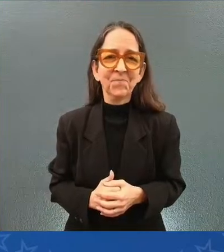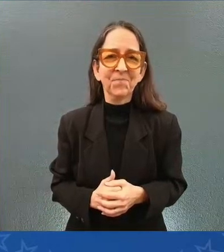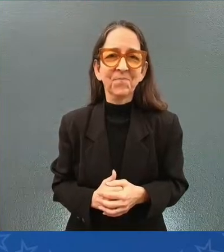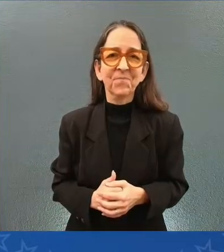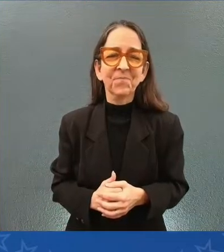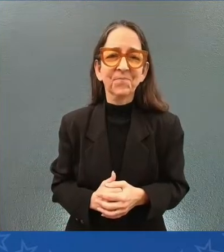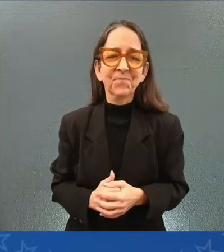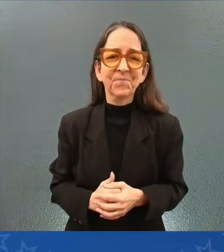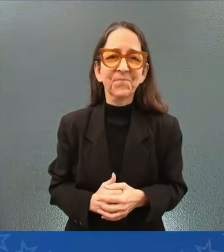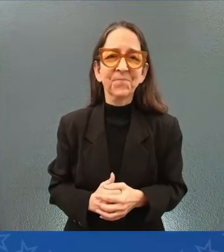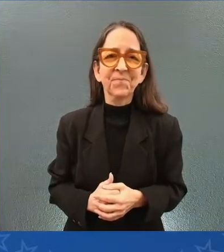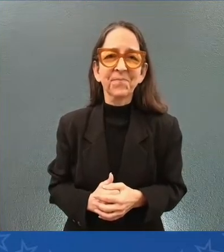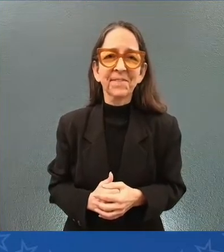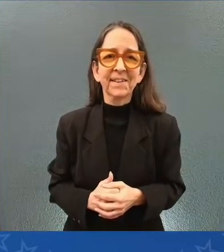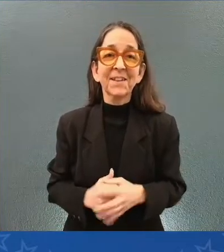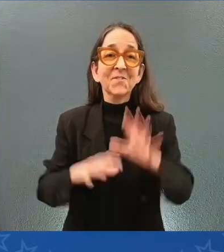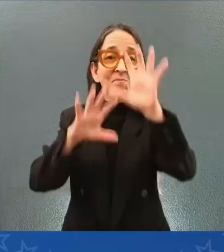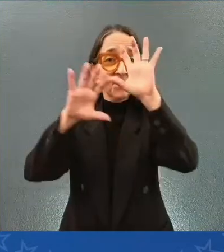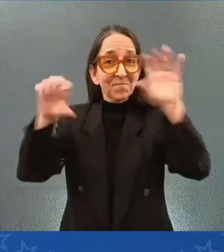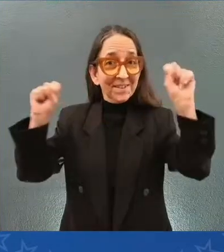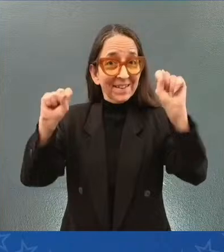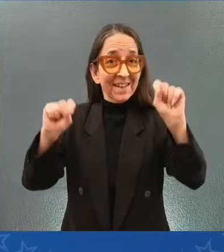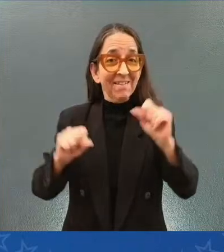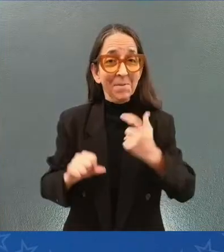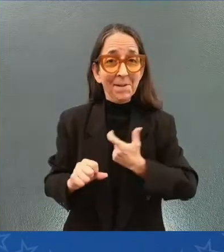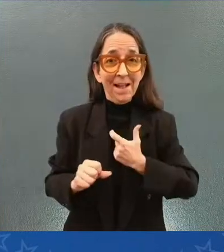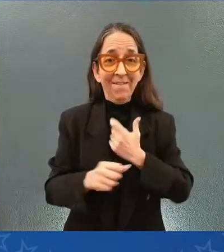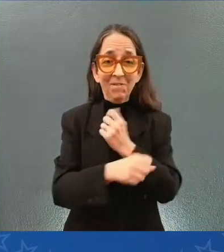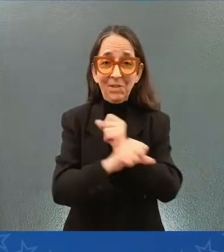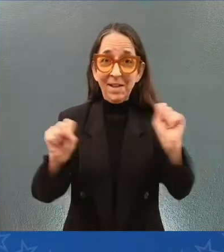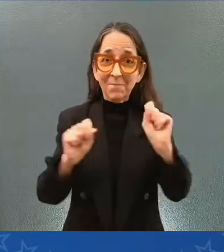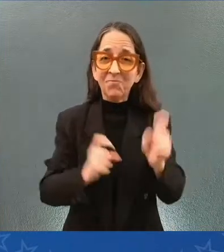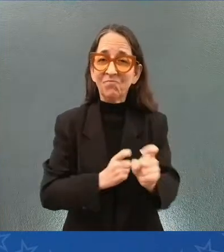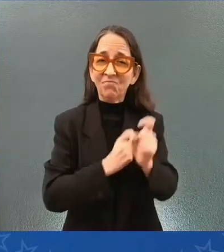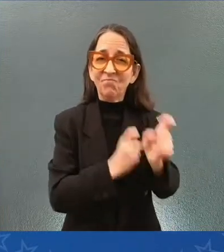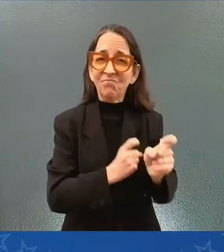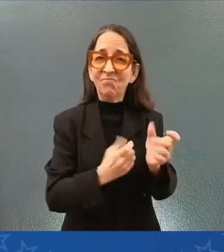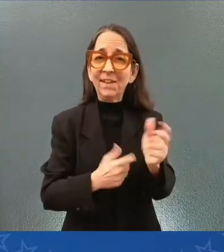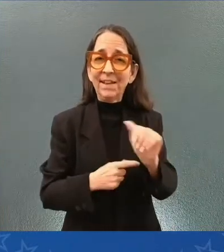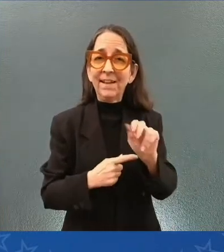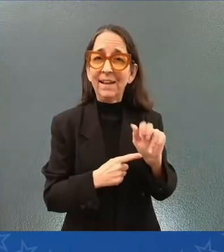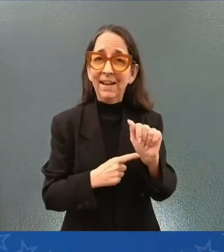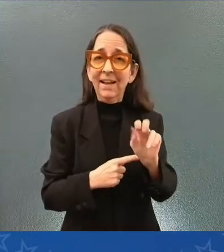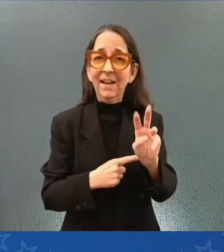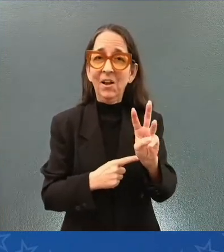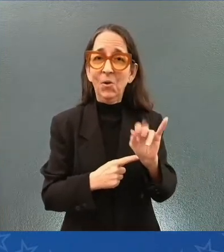The Presidential Medal of Freedom is awarded to Anna Wintour. The daughter of a former newspaper editor,